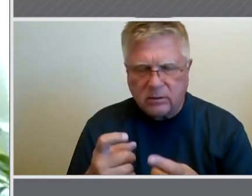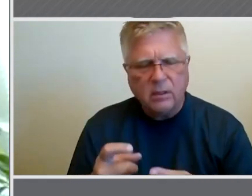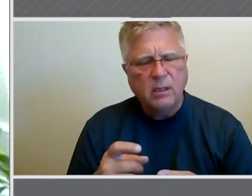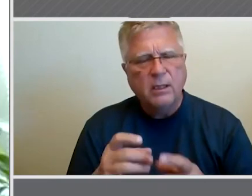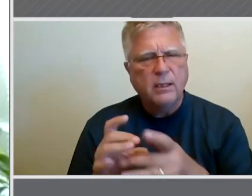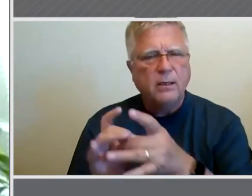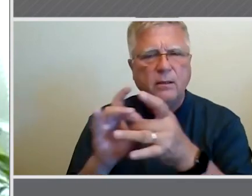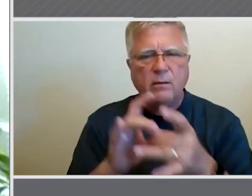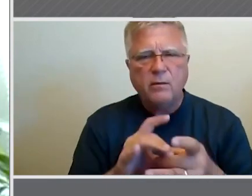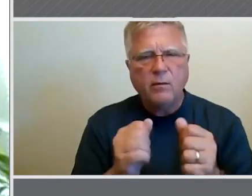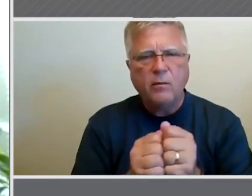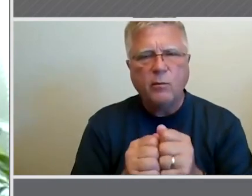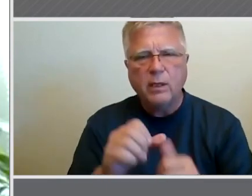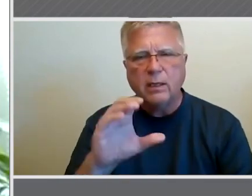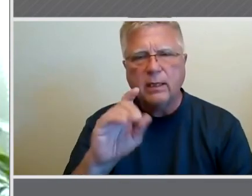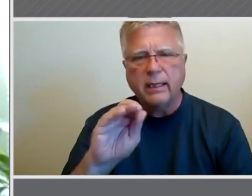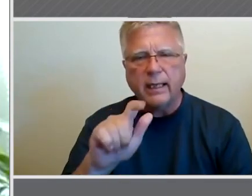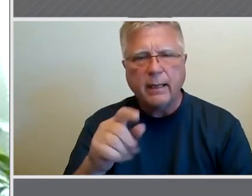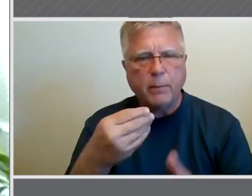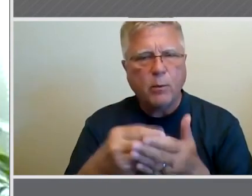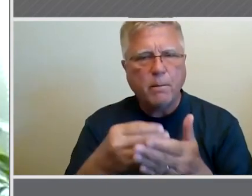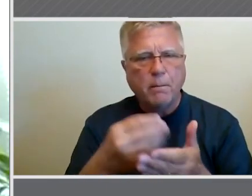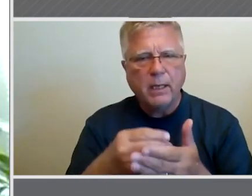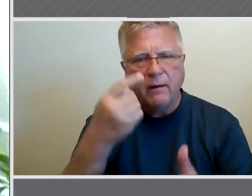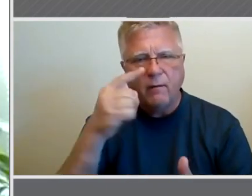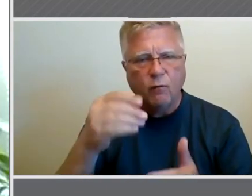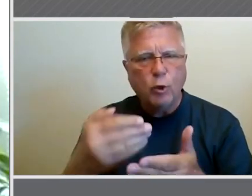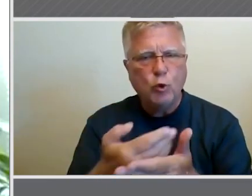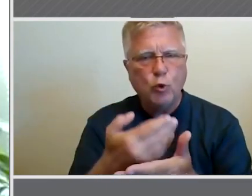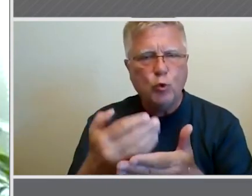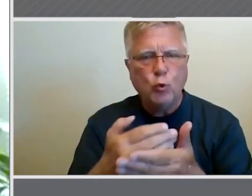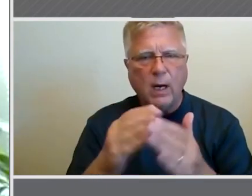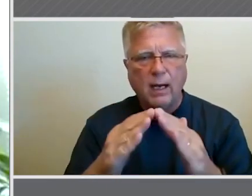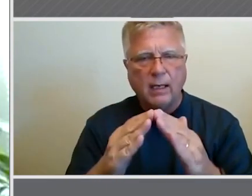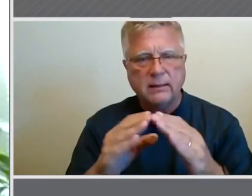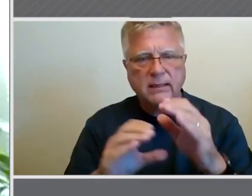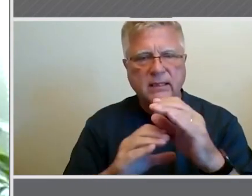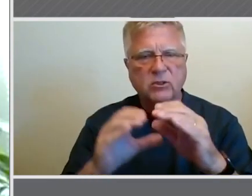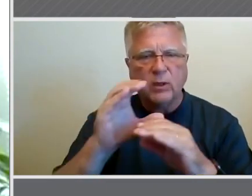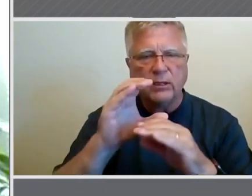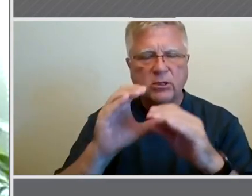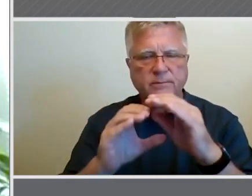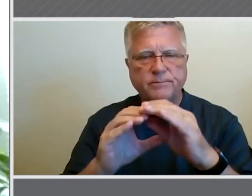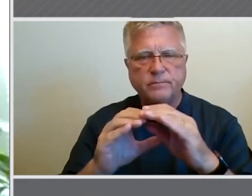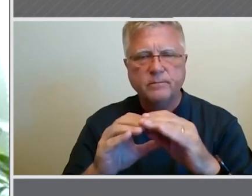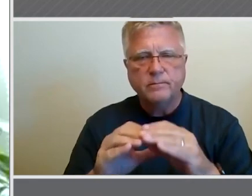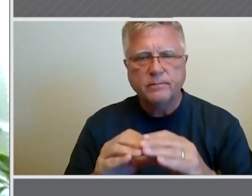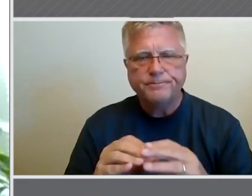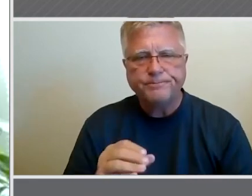Yeah, capital dollars for new housing construction I always had a few years behind in my mind